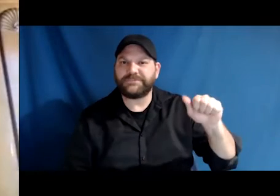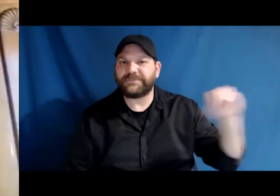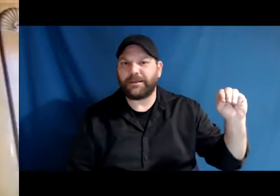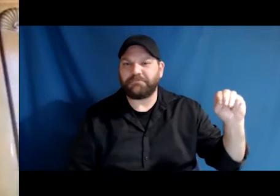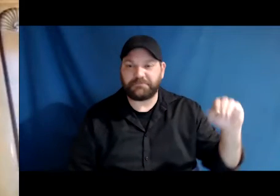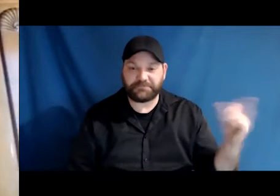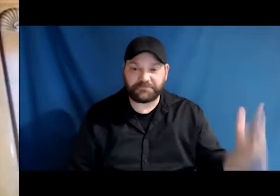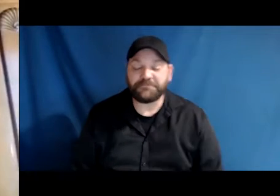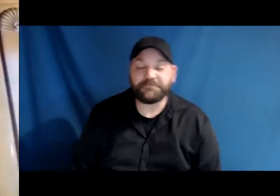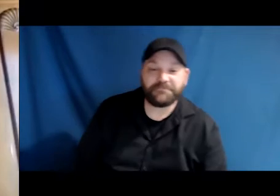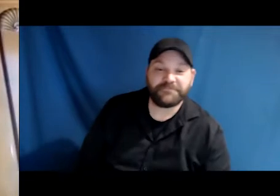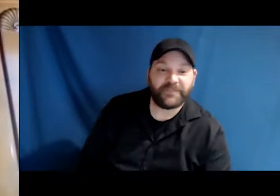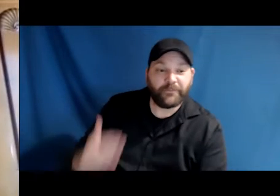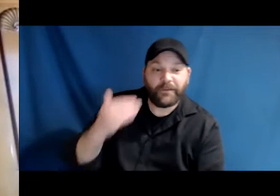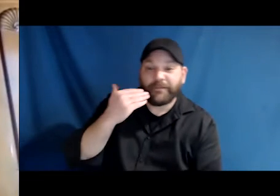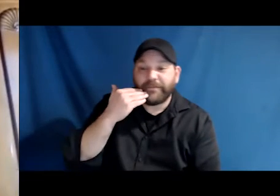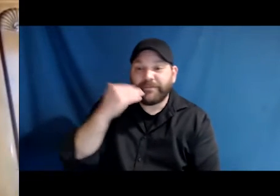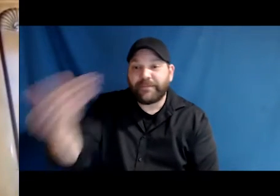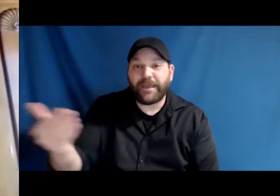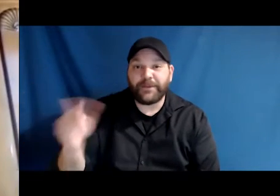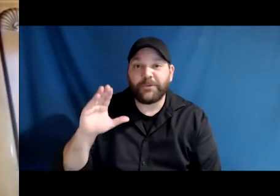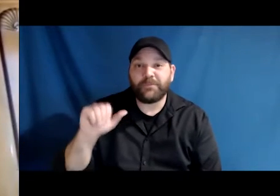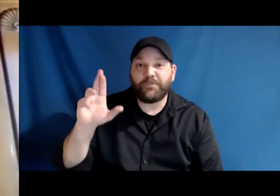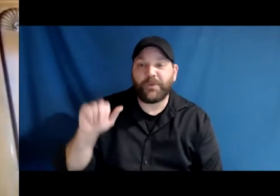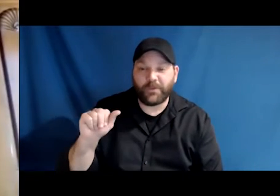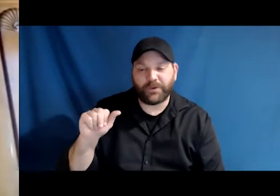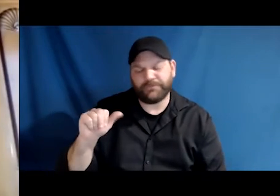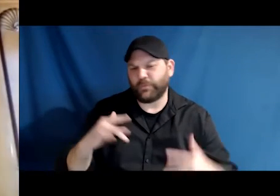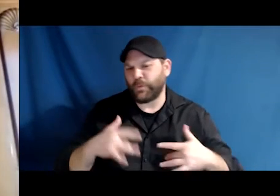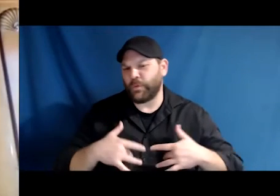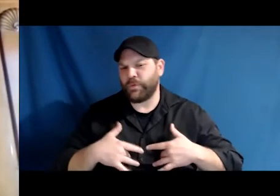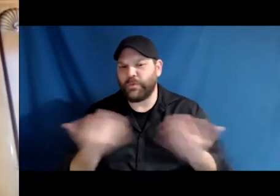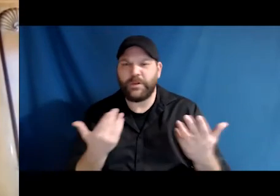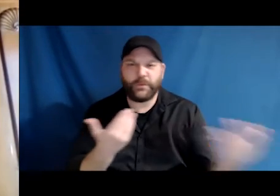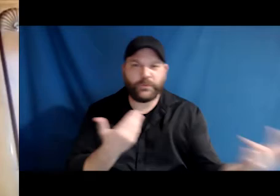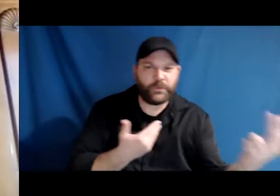Well, thank you Barbara. And let me just say what a thrill it is to join everyone today to celebrate all that you've done